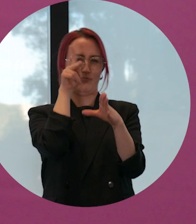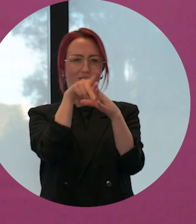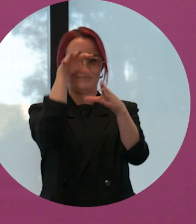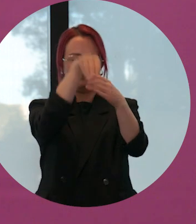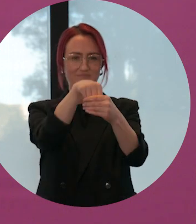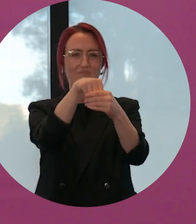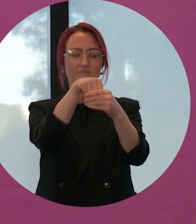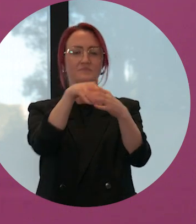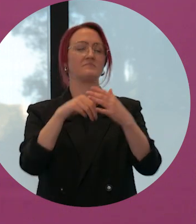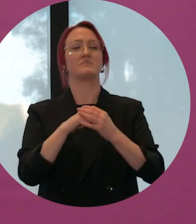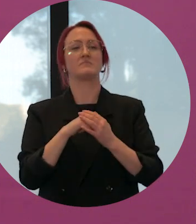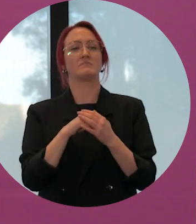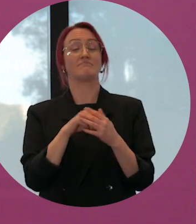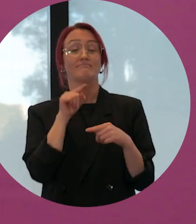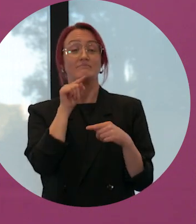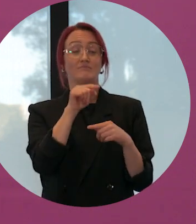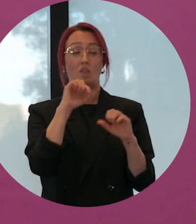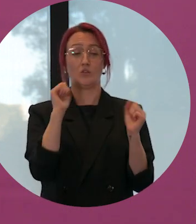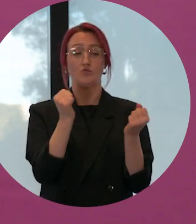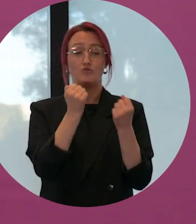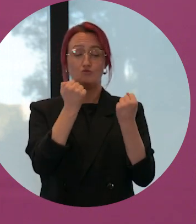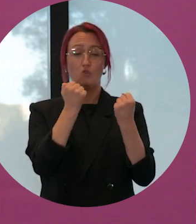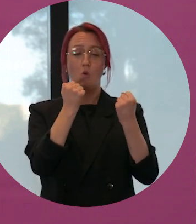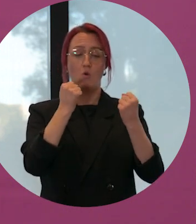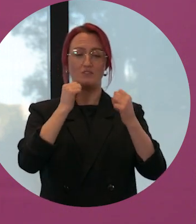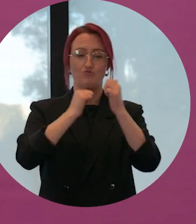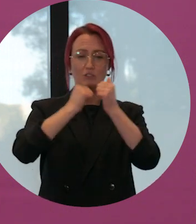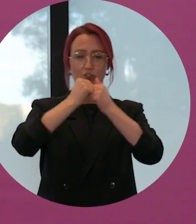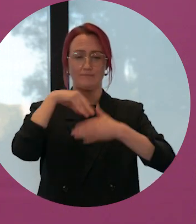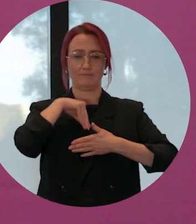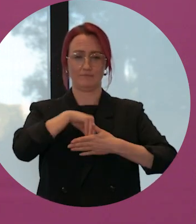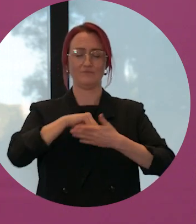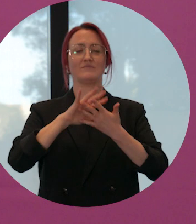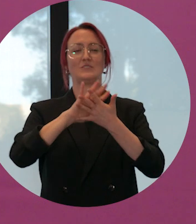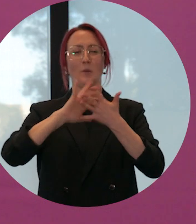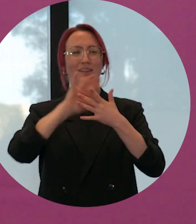have a highly interconnected molecular structure that makes it hard for them to be reshaped.